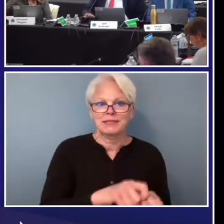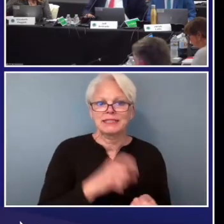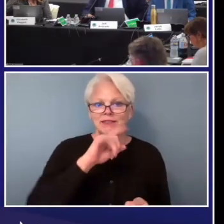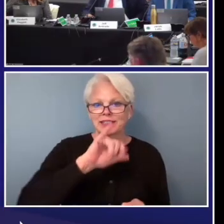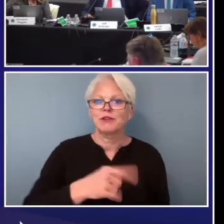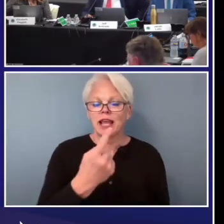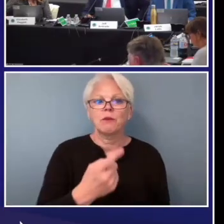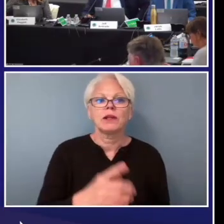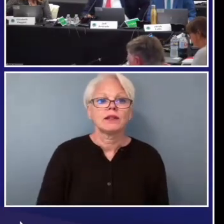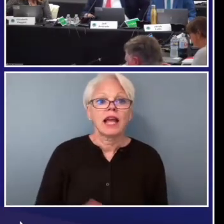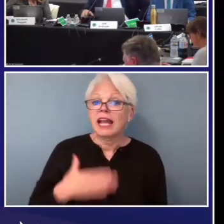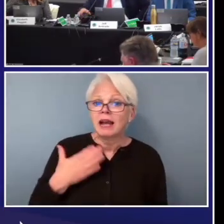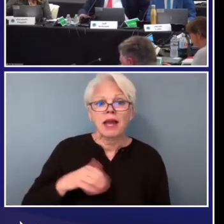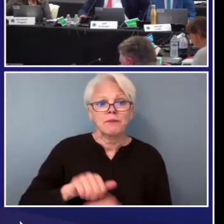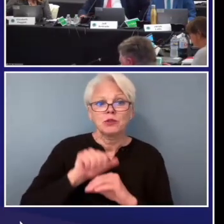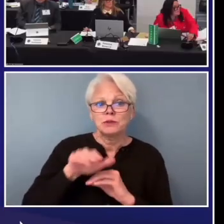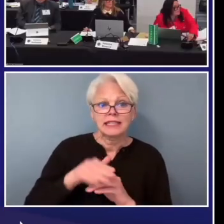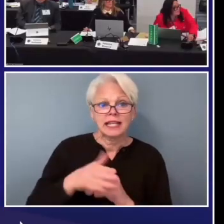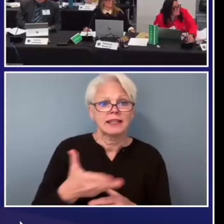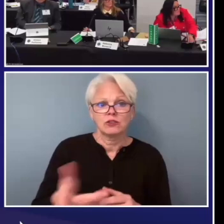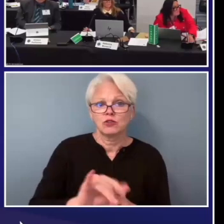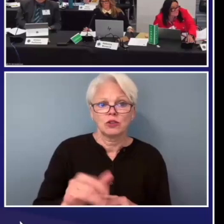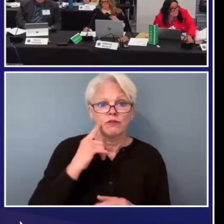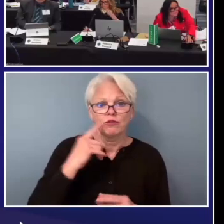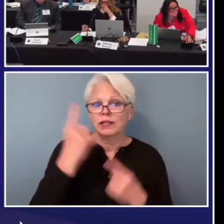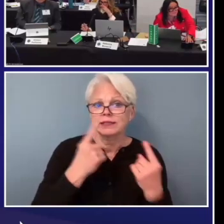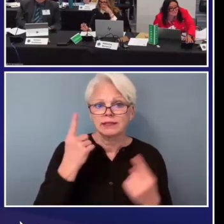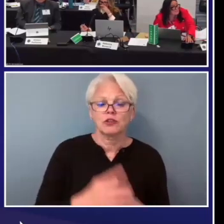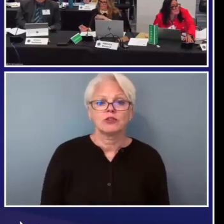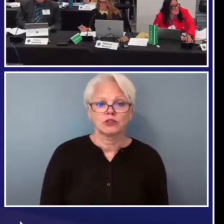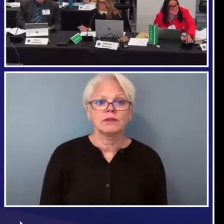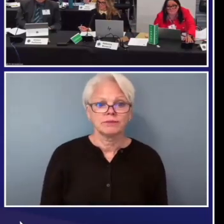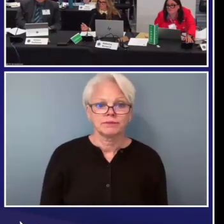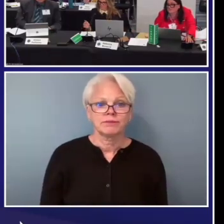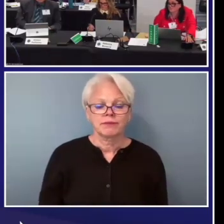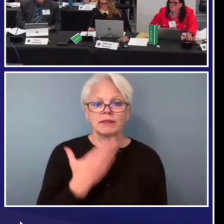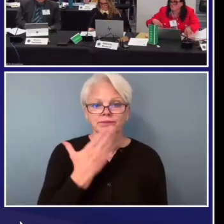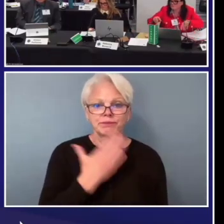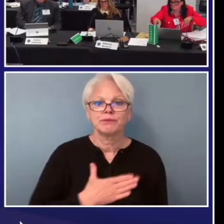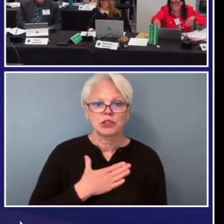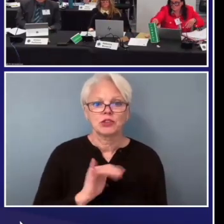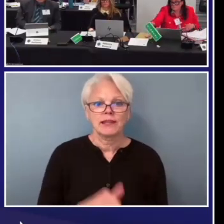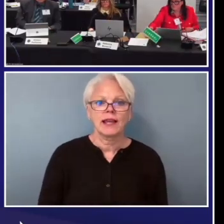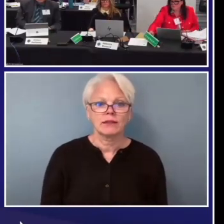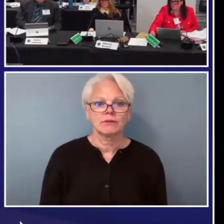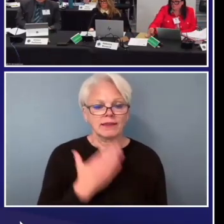And I'm happy to send some things forward to you as well for consideration. Appreciate that. Thank you, Heather. Thank you, Jeff.